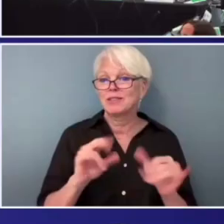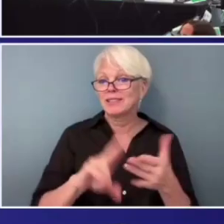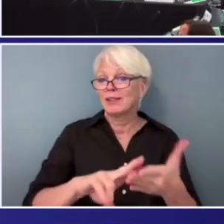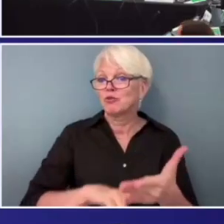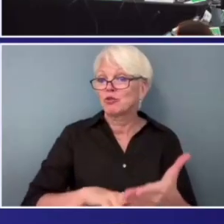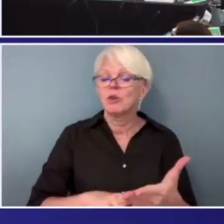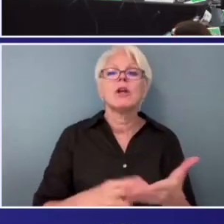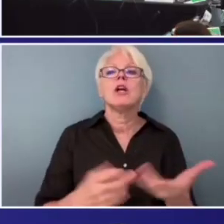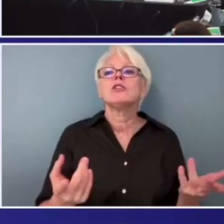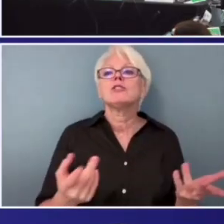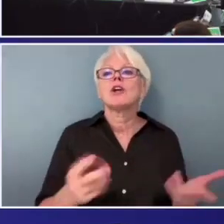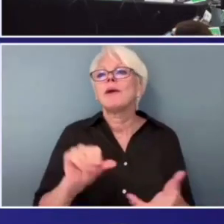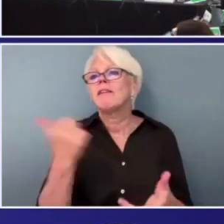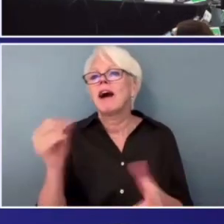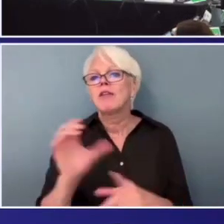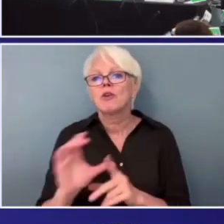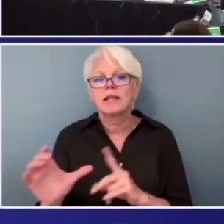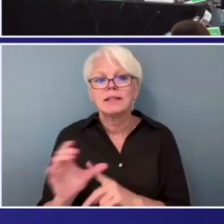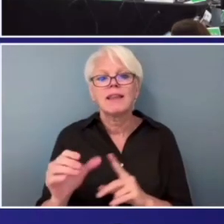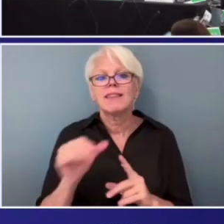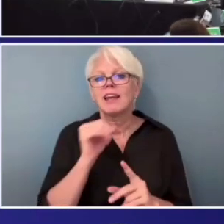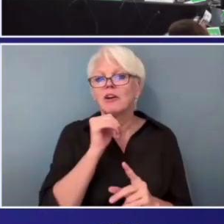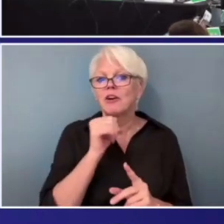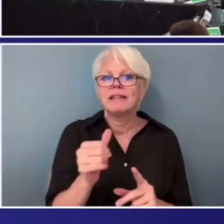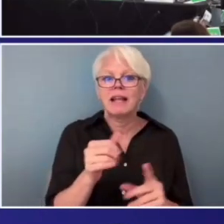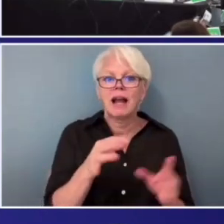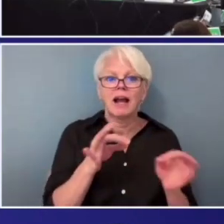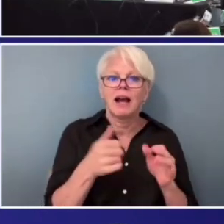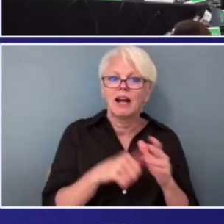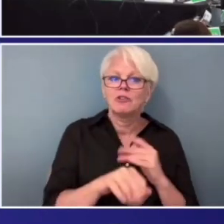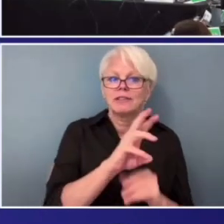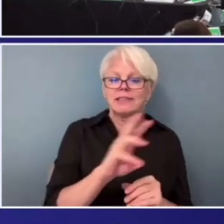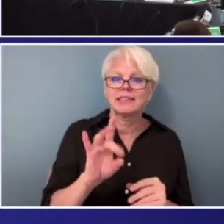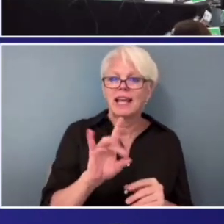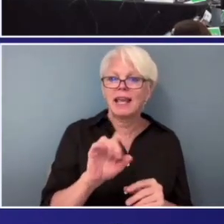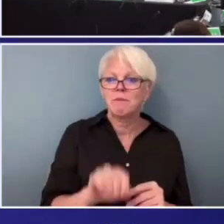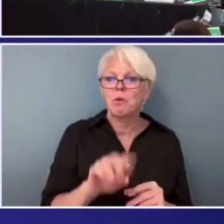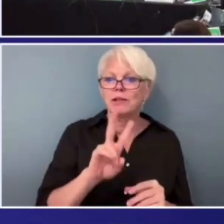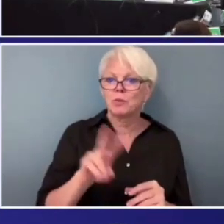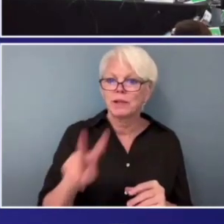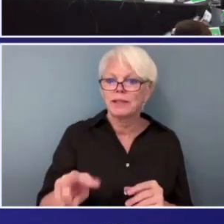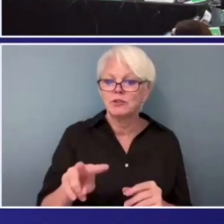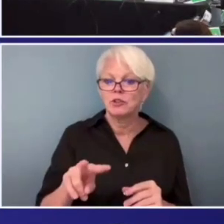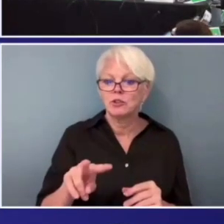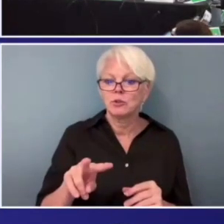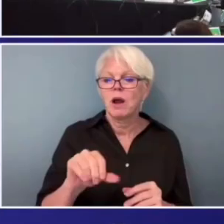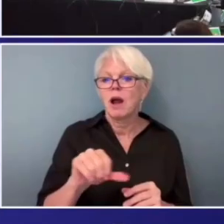other conditions that are not accounted for under 668.22 and they do cease to be